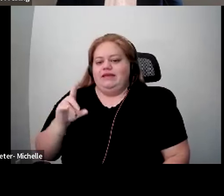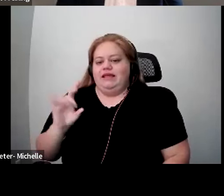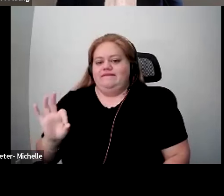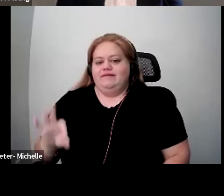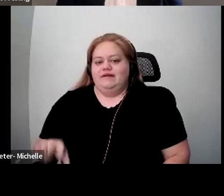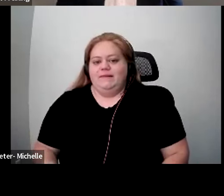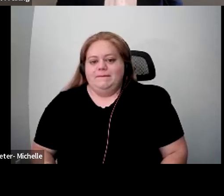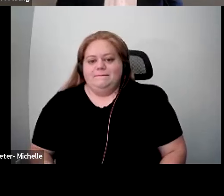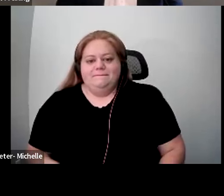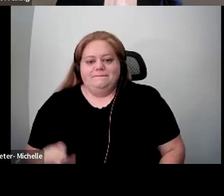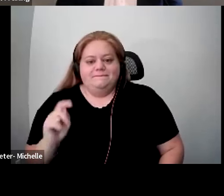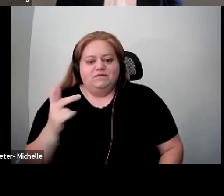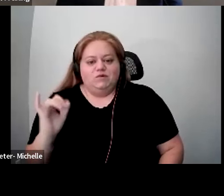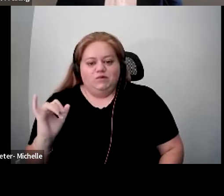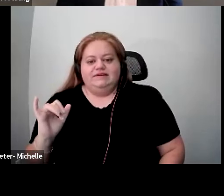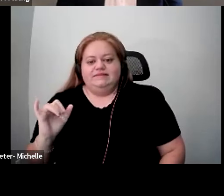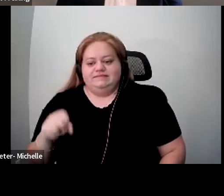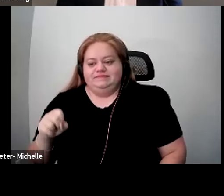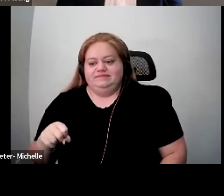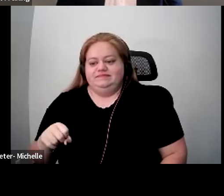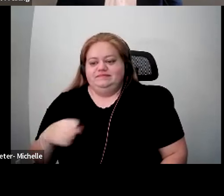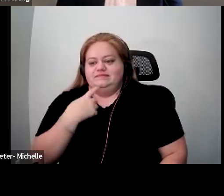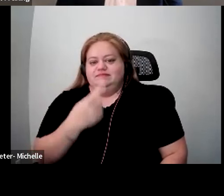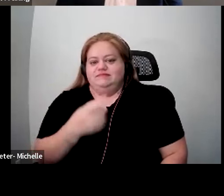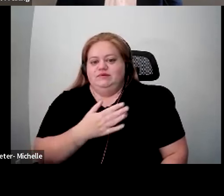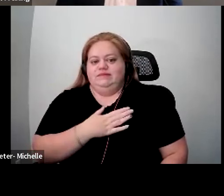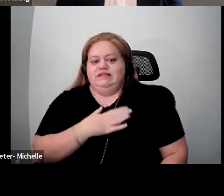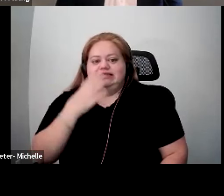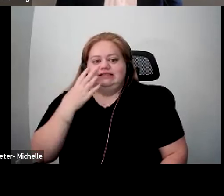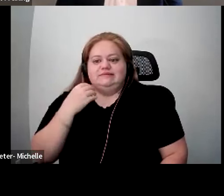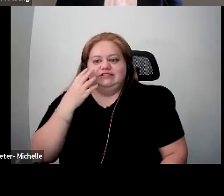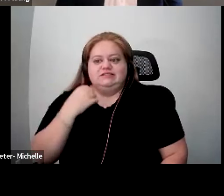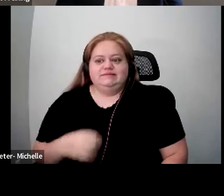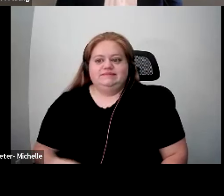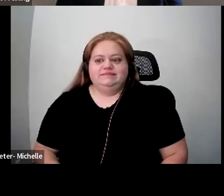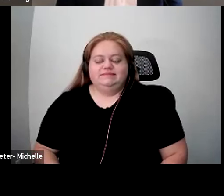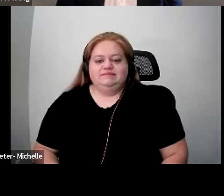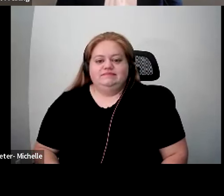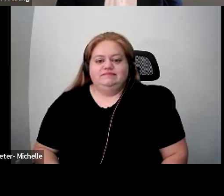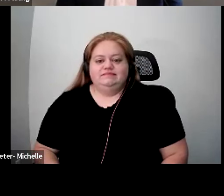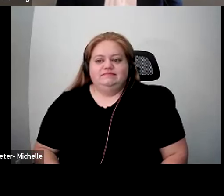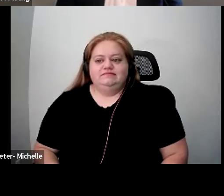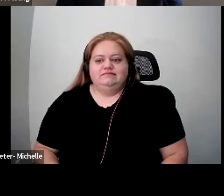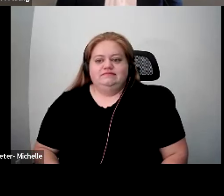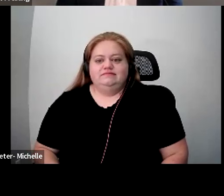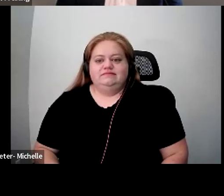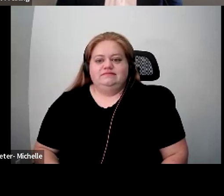Yeah, so I can tell my experience with inaccessible PDF papers.